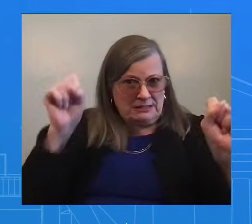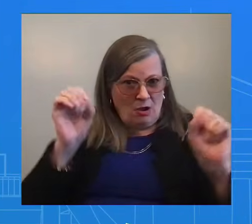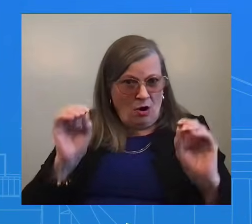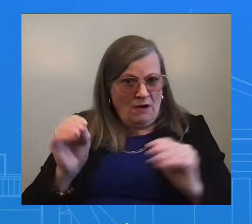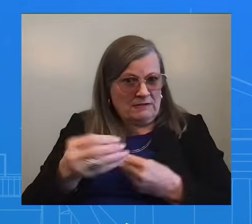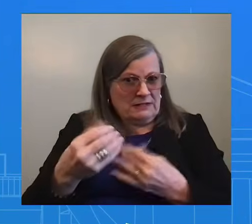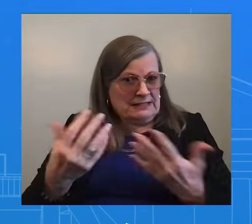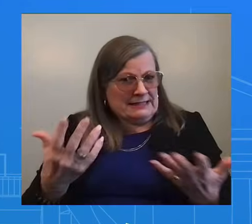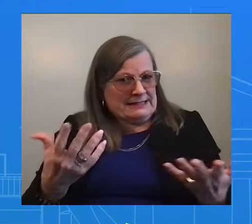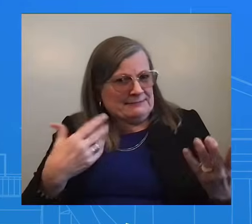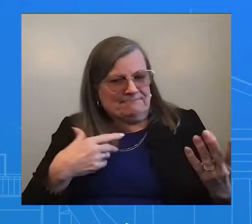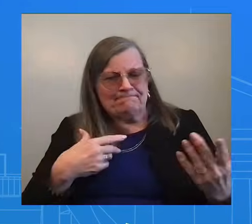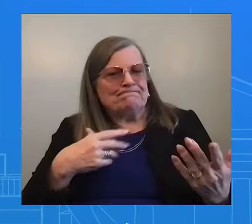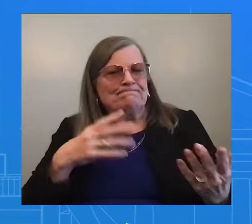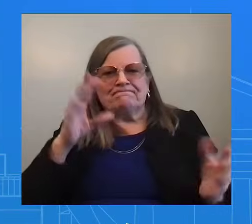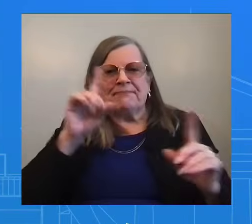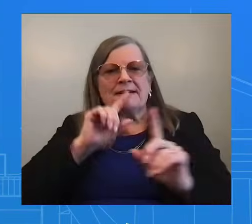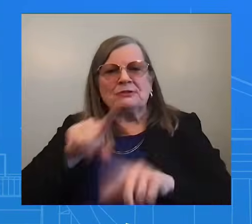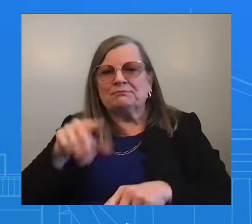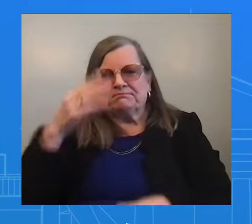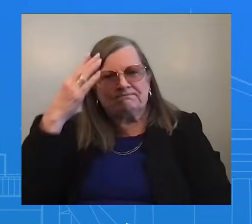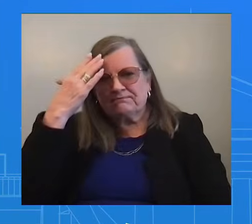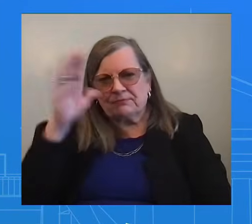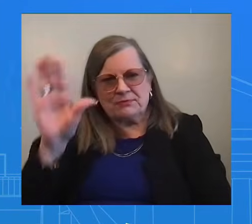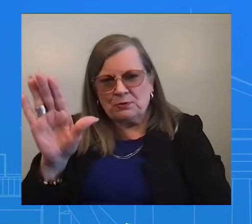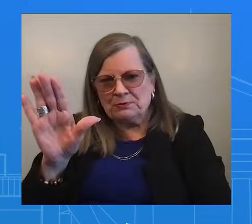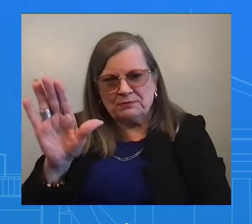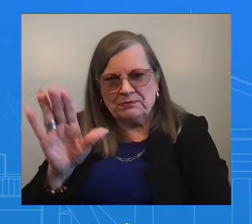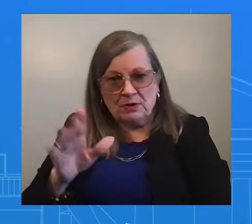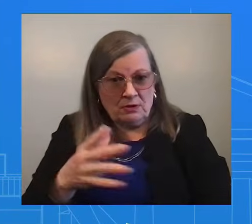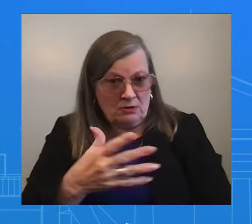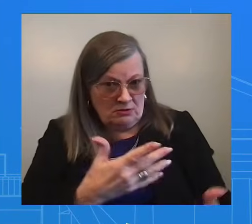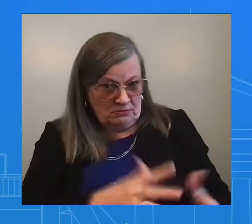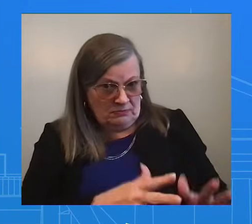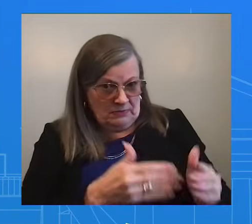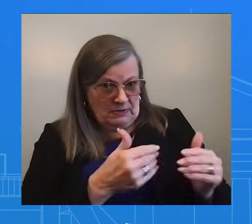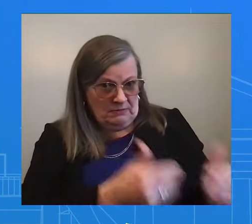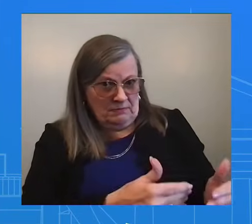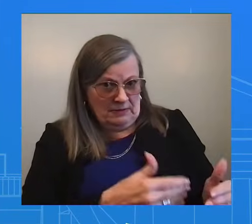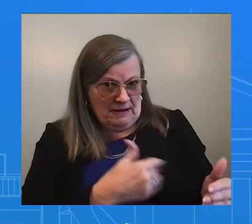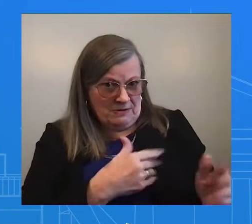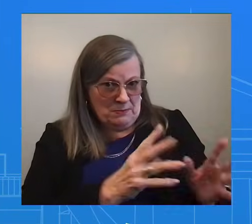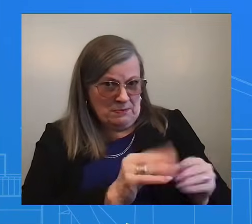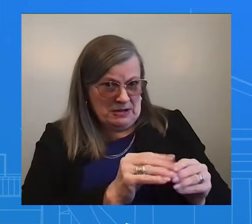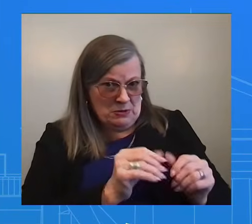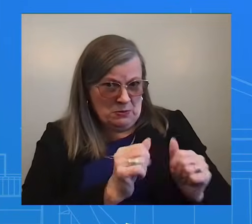The Press: Is there a reason that hasn't happened yet? Ms. Jean-Pierre: I just don't have anything at this time. I don't have a reasoning for it. I just don't have anything to -- to read out.